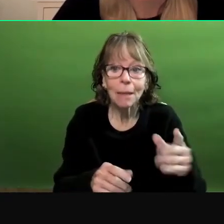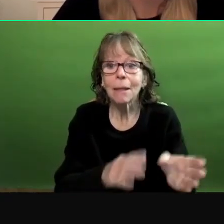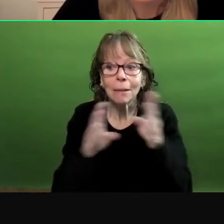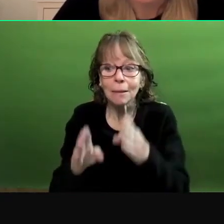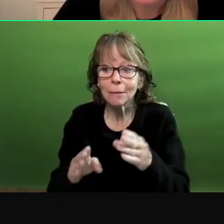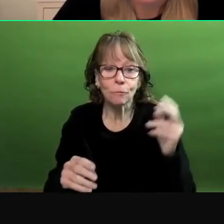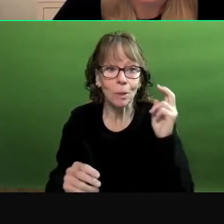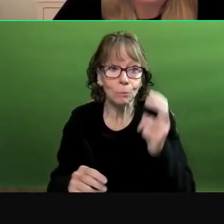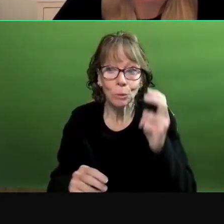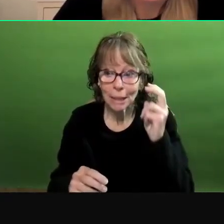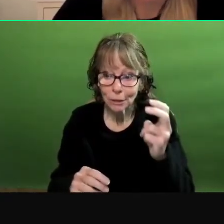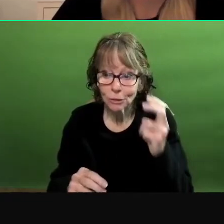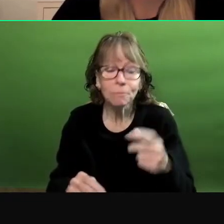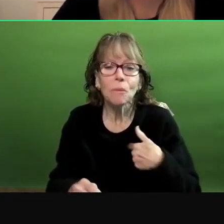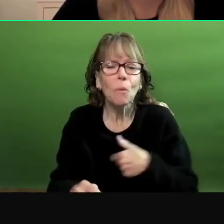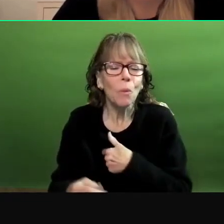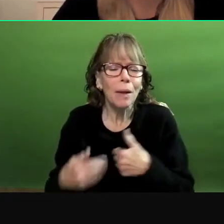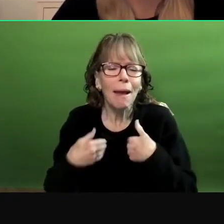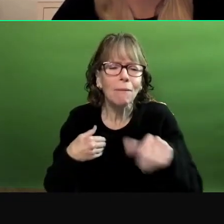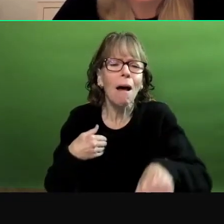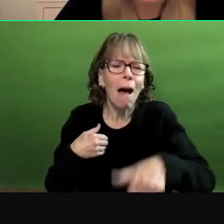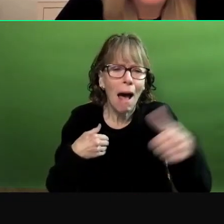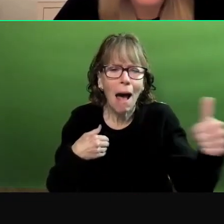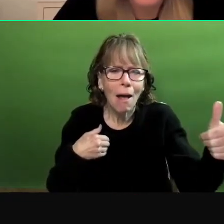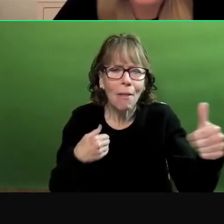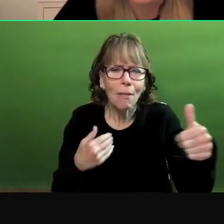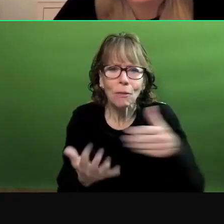We also have others, and you can learn more, interact with the data,